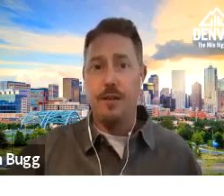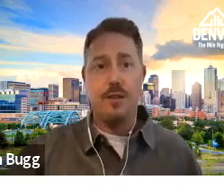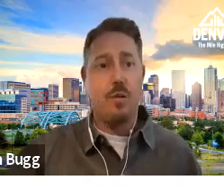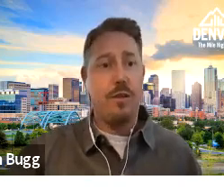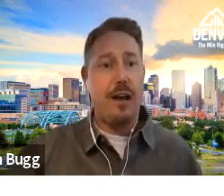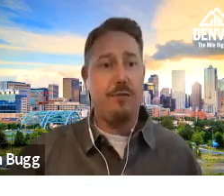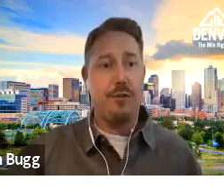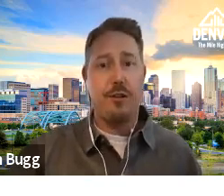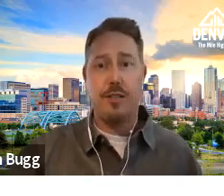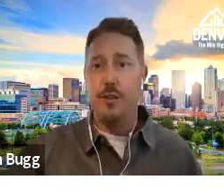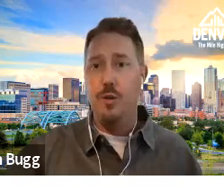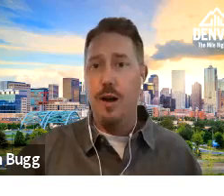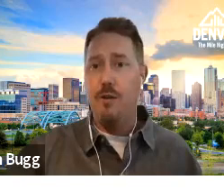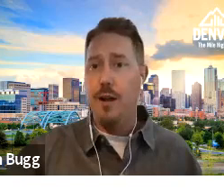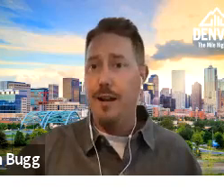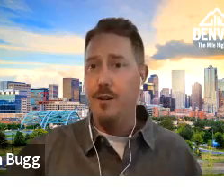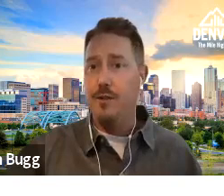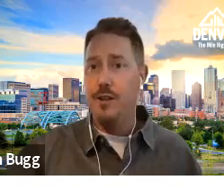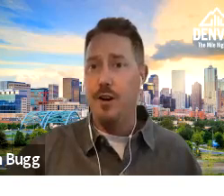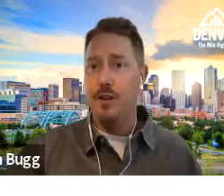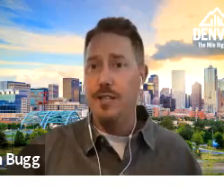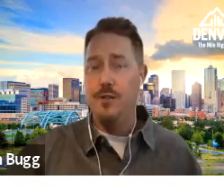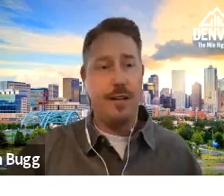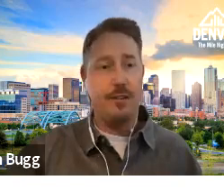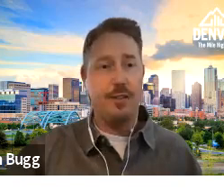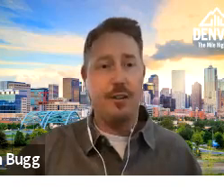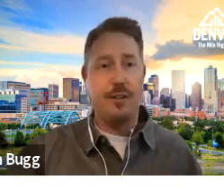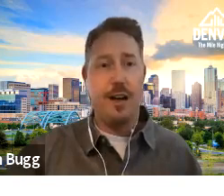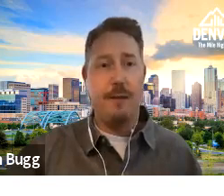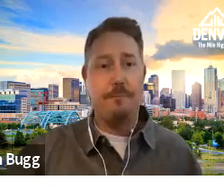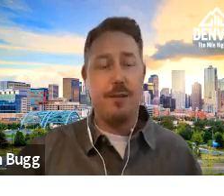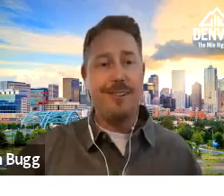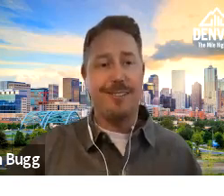so without further ado I will hand it over to Carly to introduce our speakers